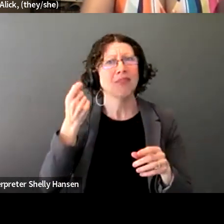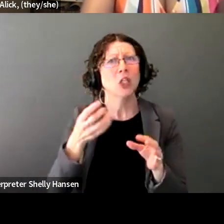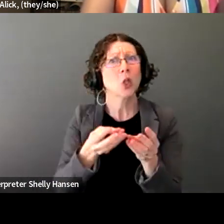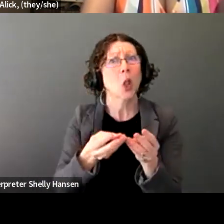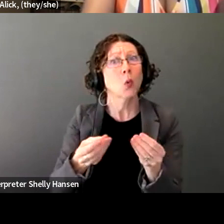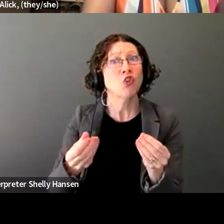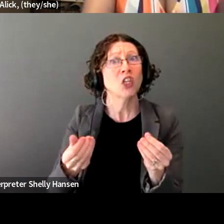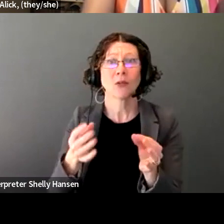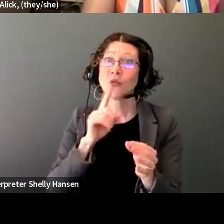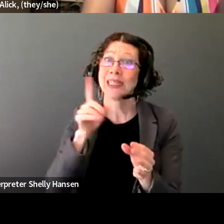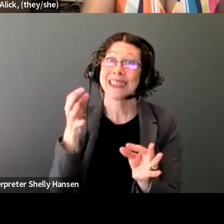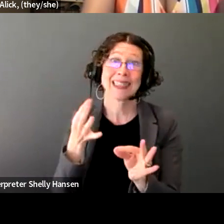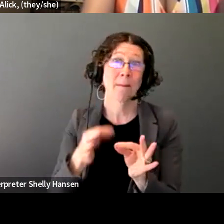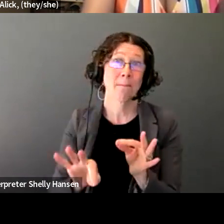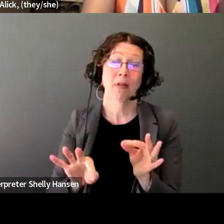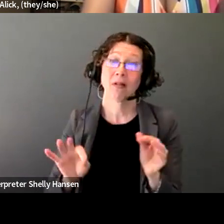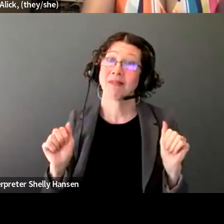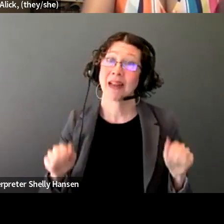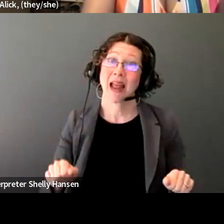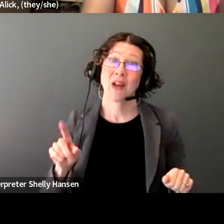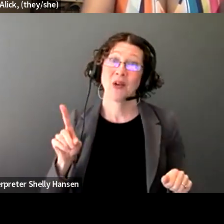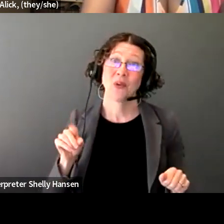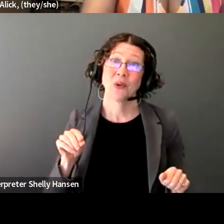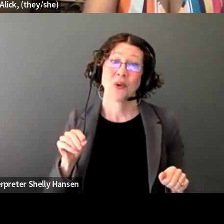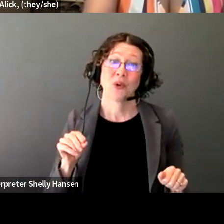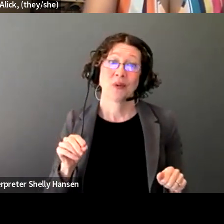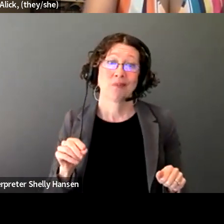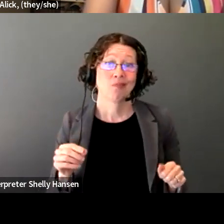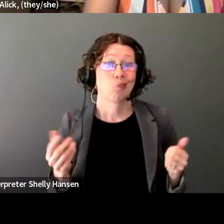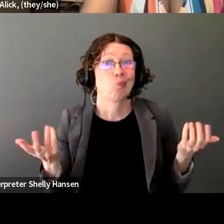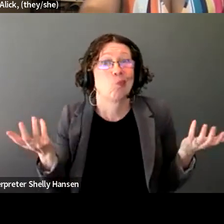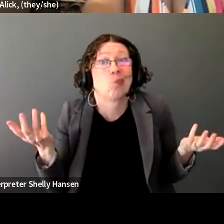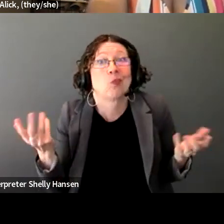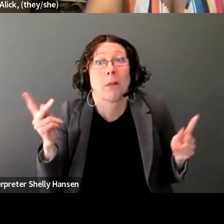solutions that could be done that aren't even a blip on the radar.